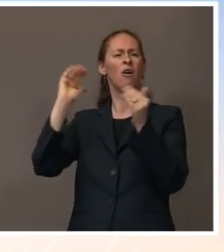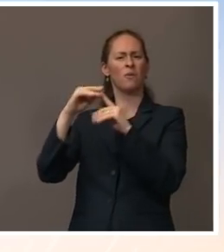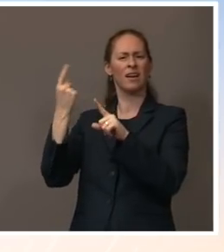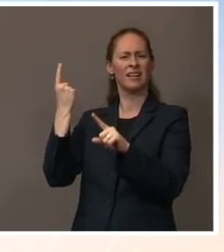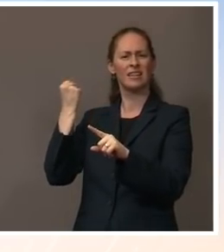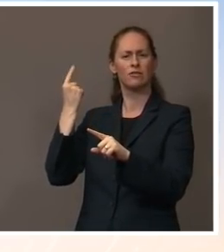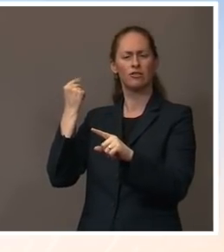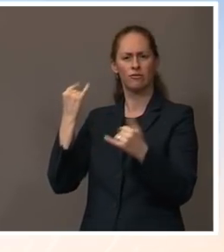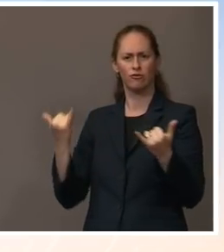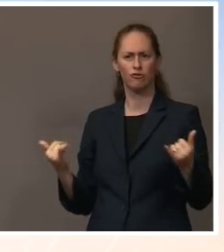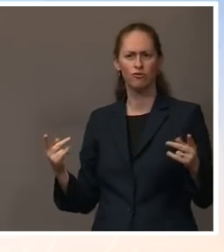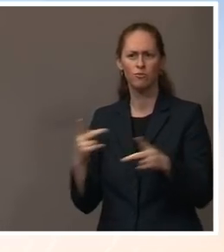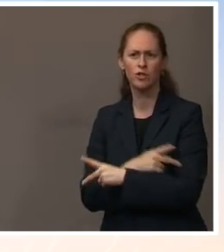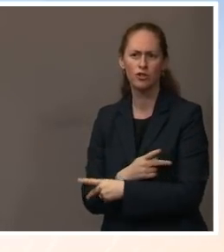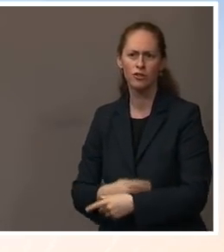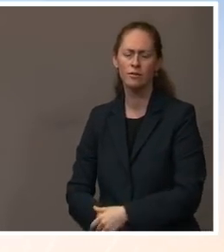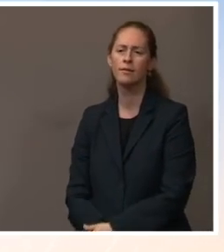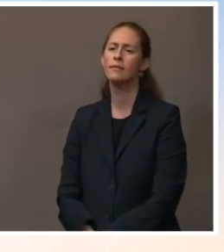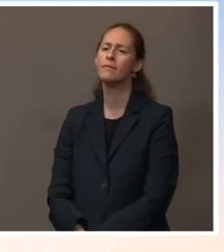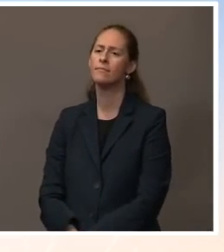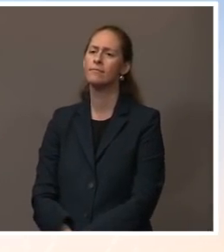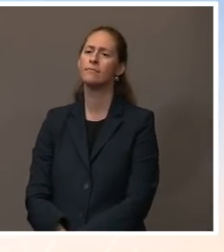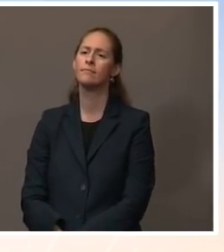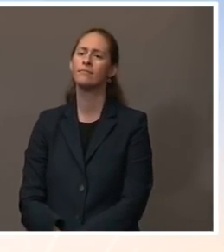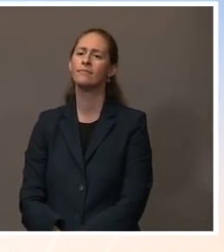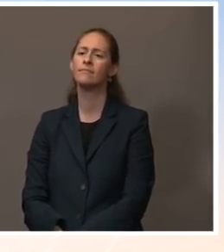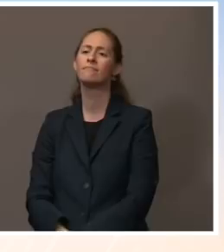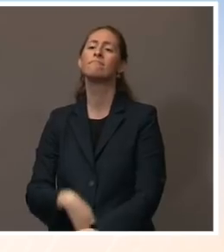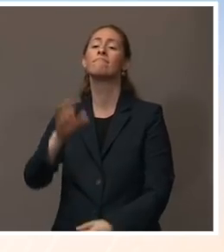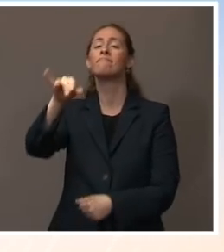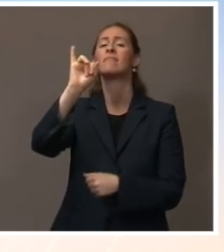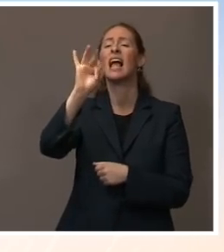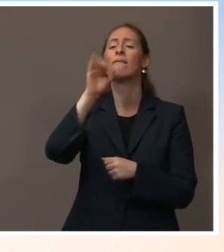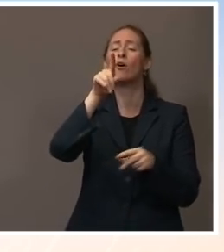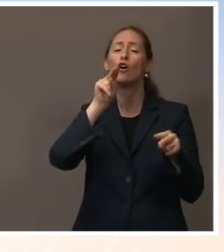if you look at a number of cities across the country, it is actually driven by gun violence.